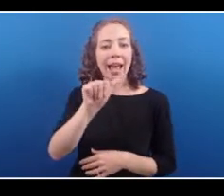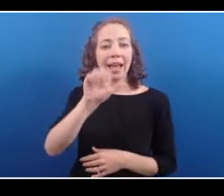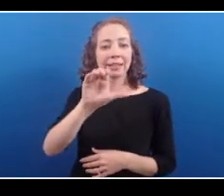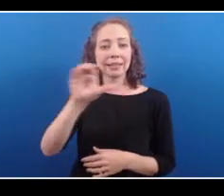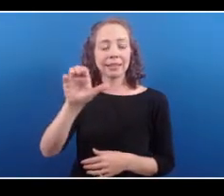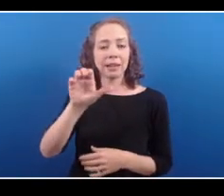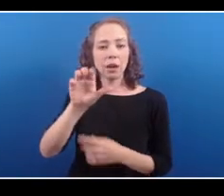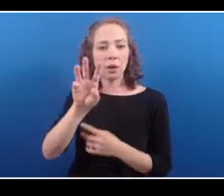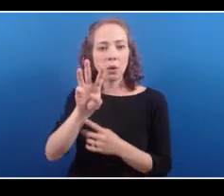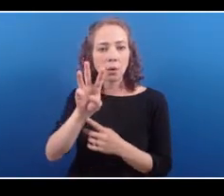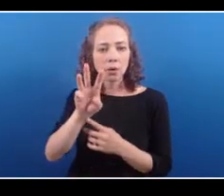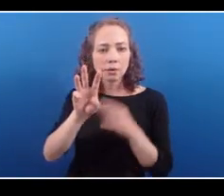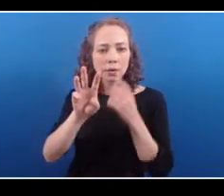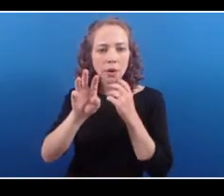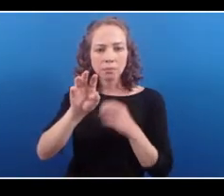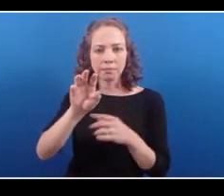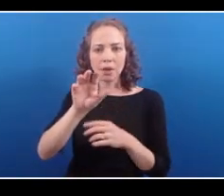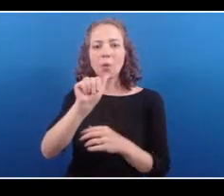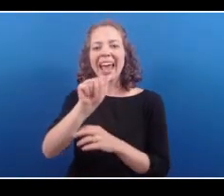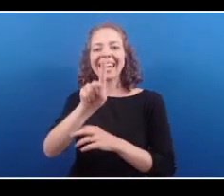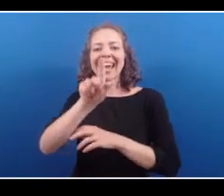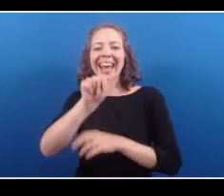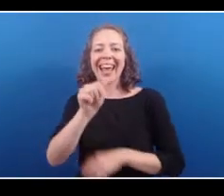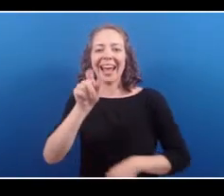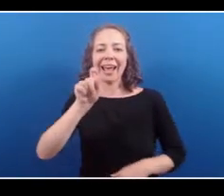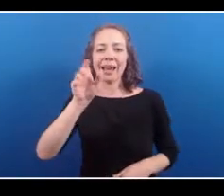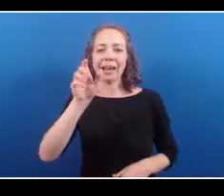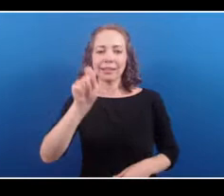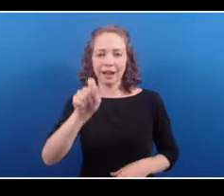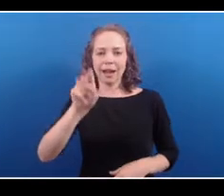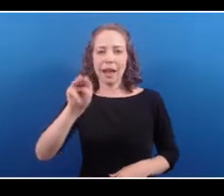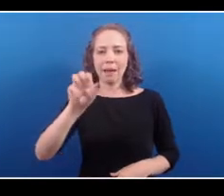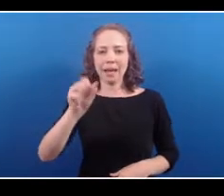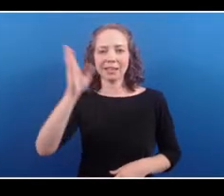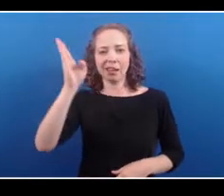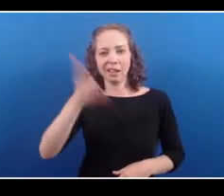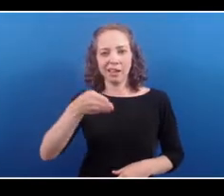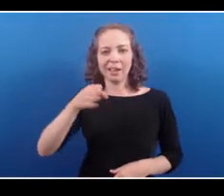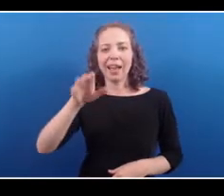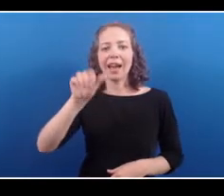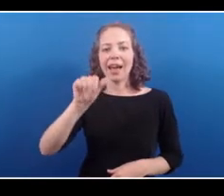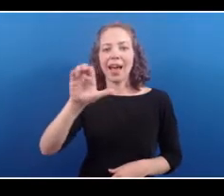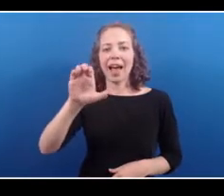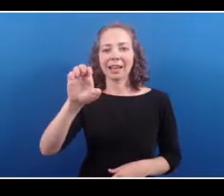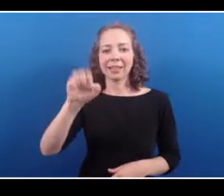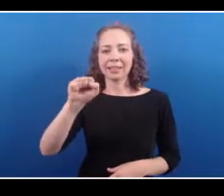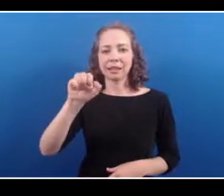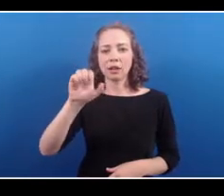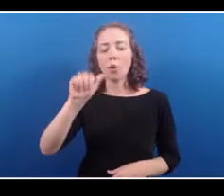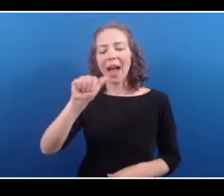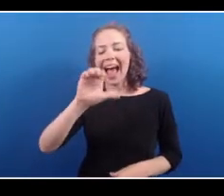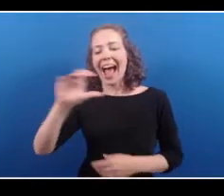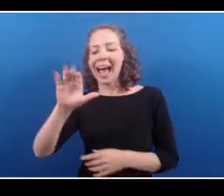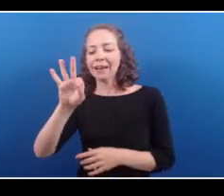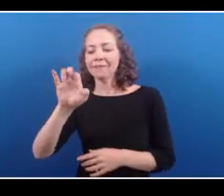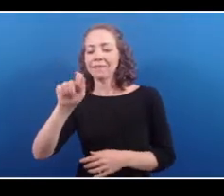That’s where you can find a menu screen there. pick the disability type, essentially. You know, they are categorized into disabilities.